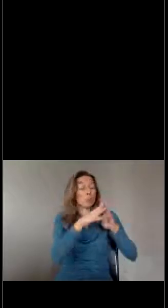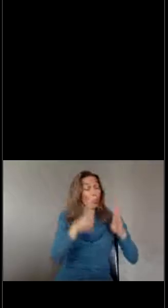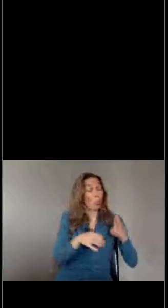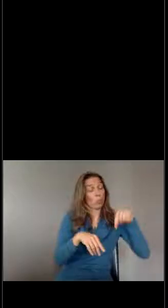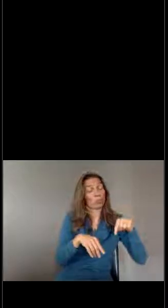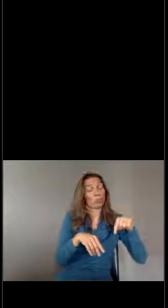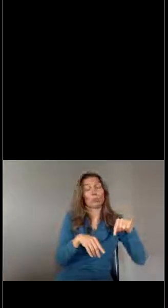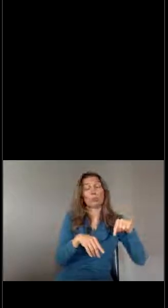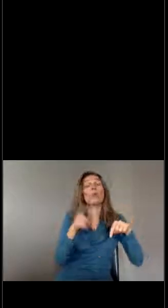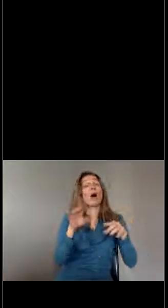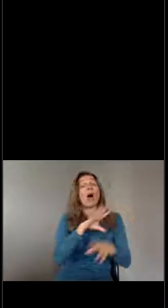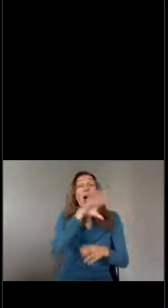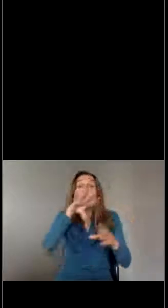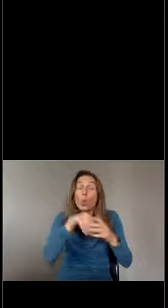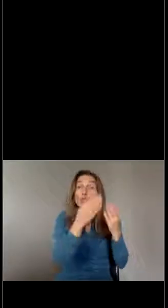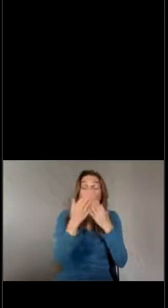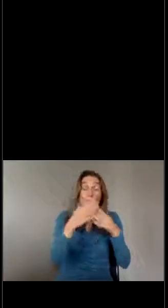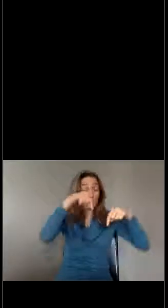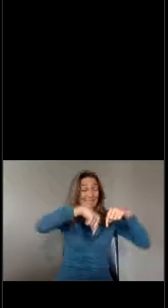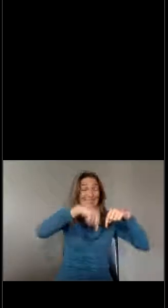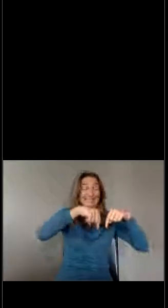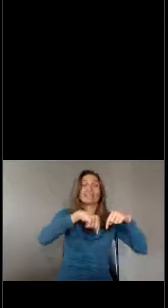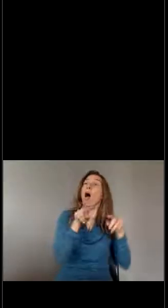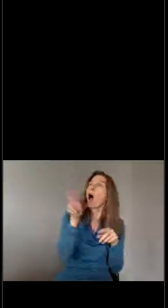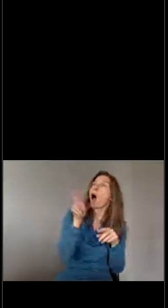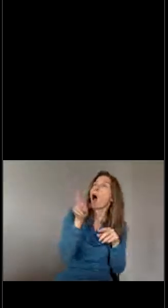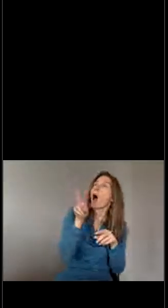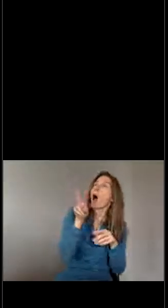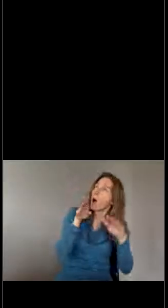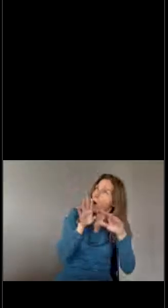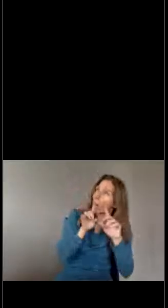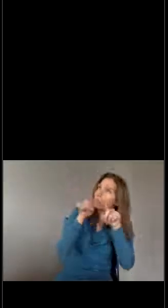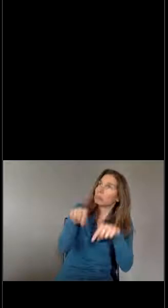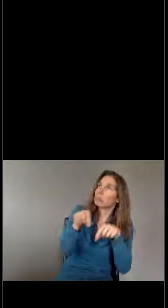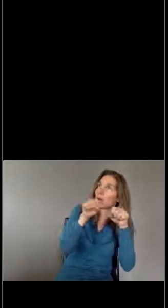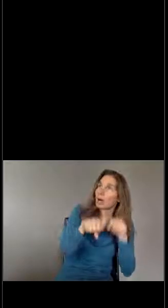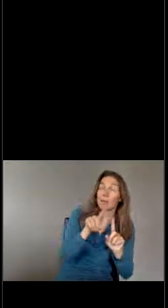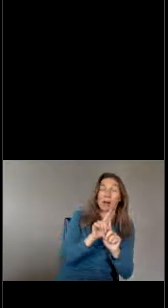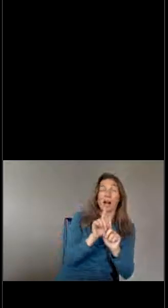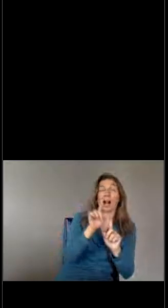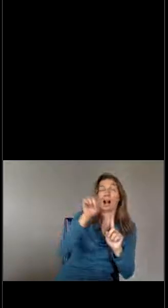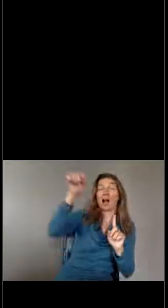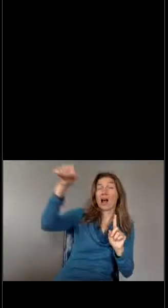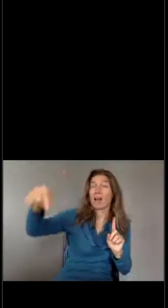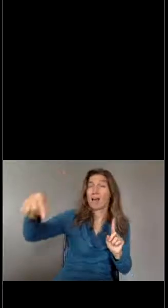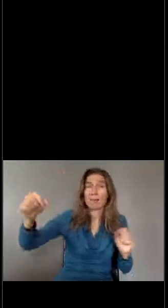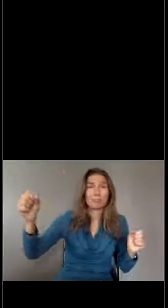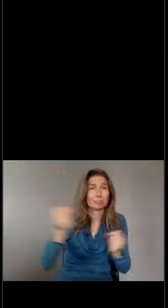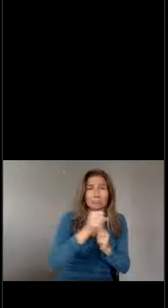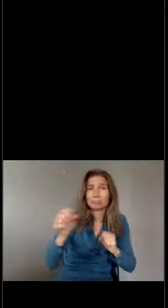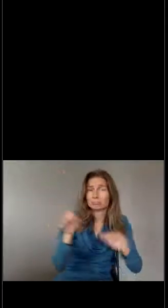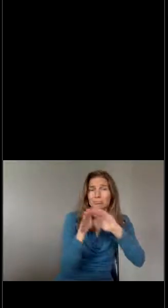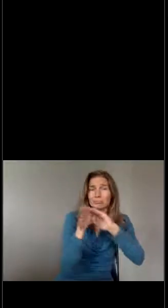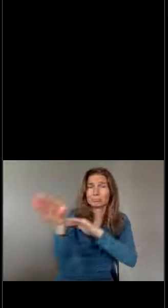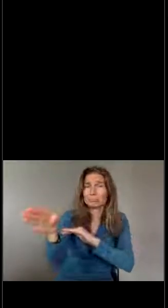they'd have been able to access that option earlier. So as you see, it's more than just income